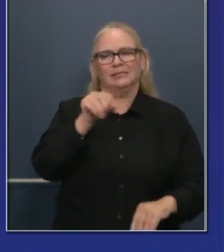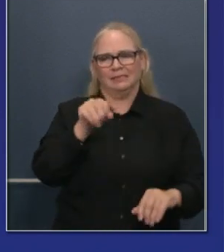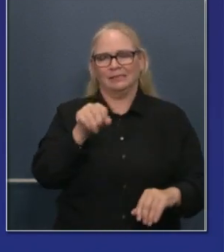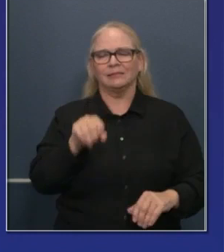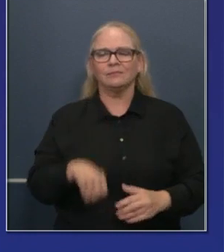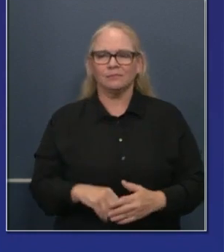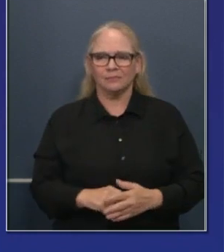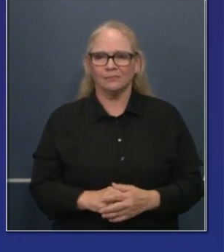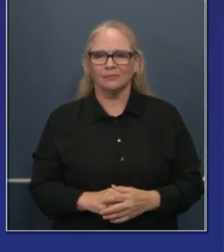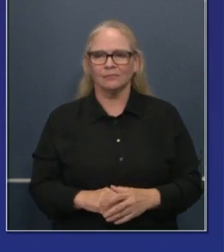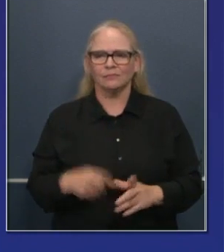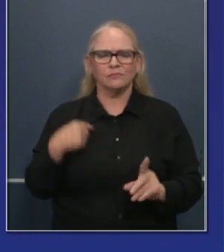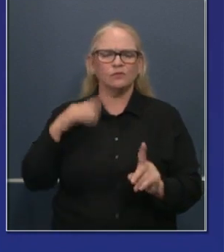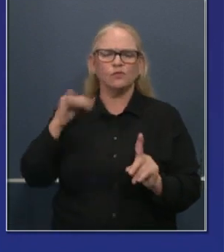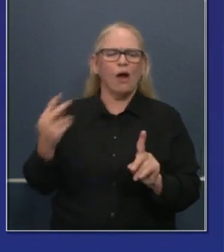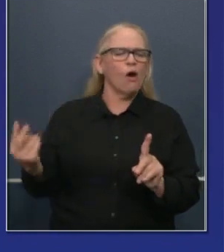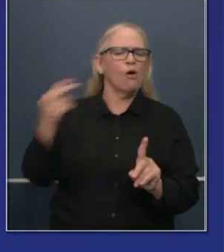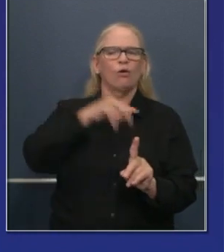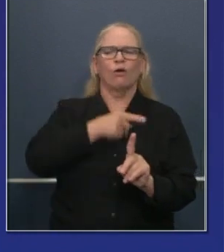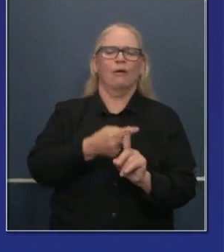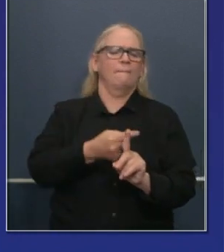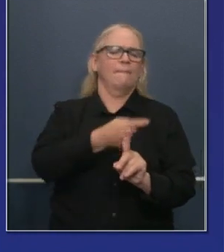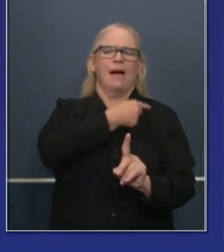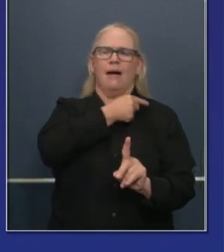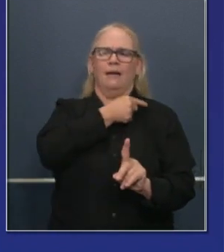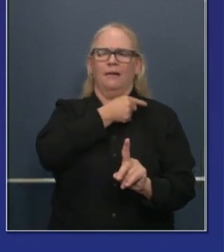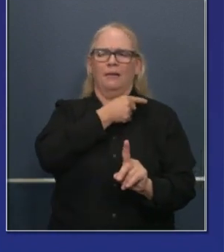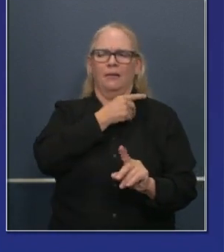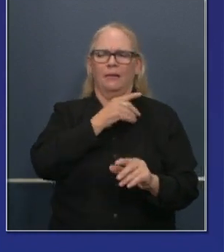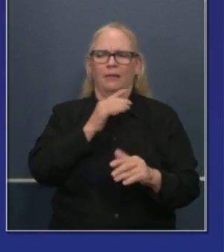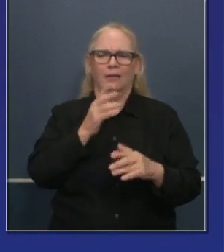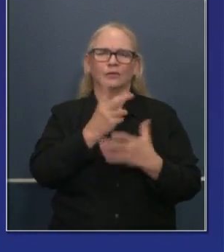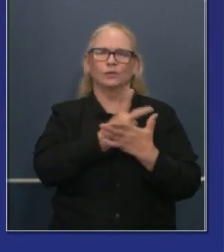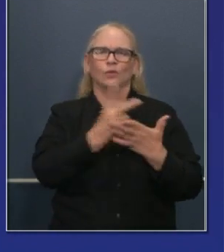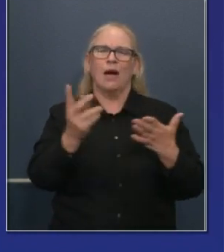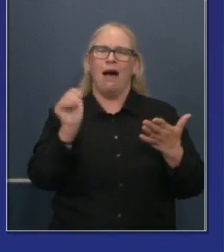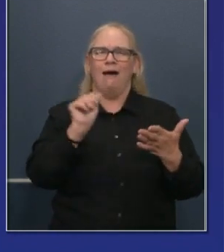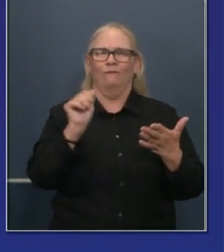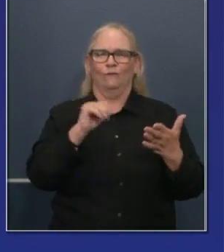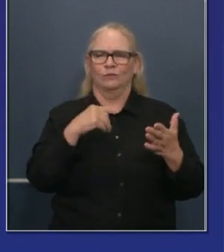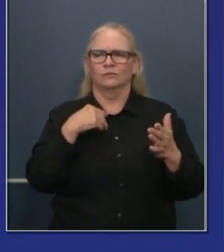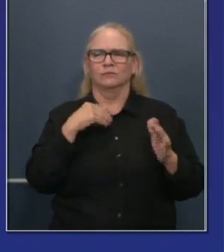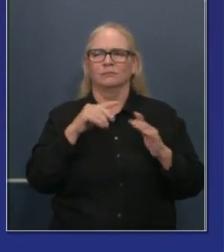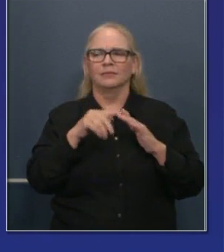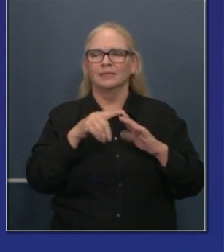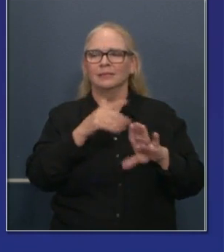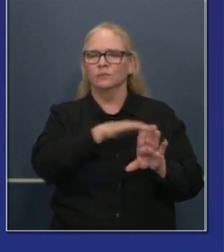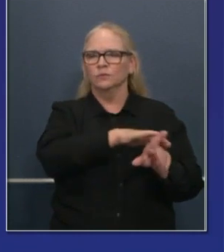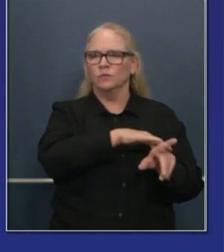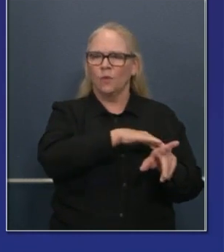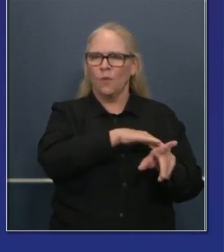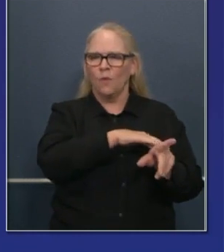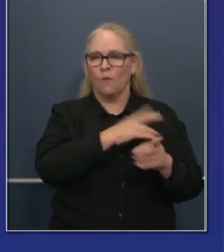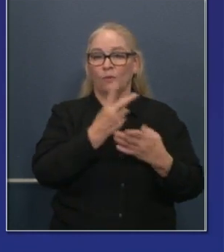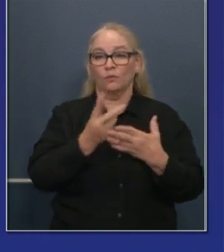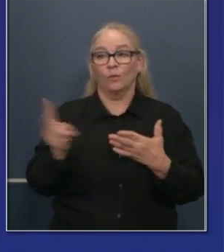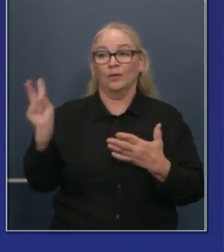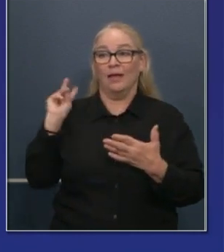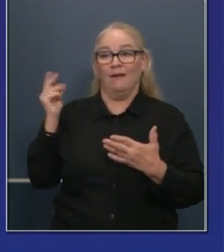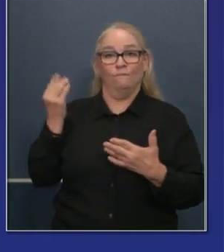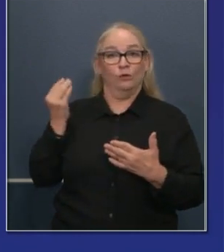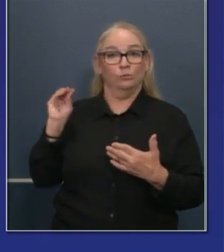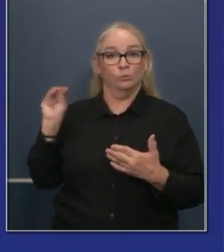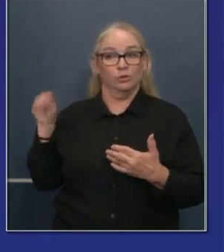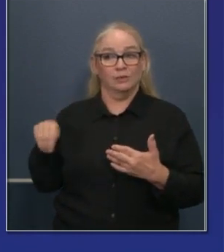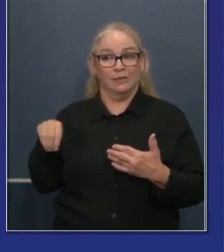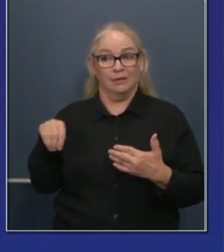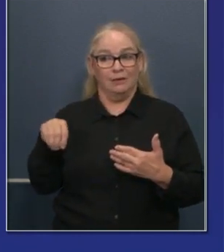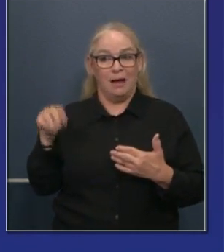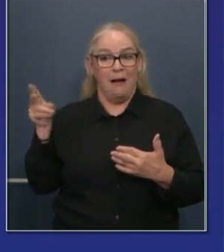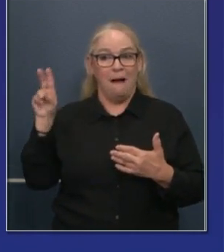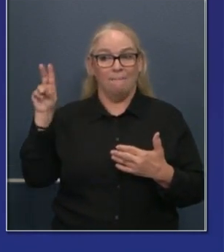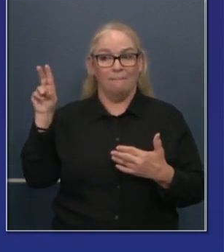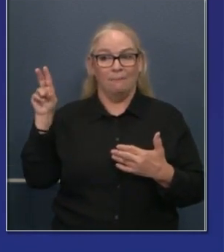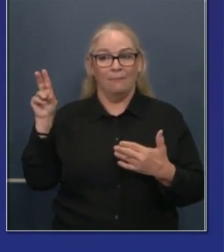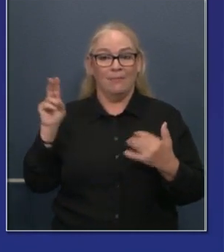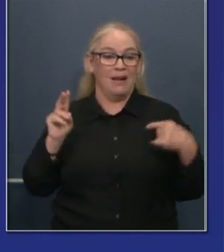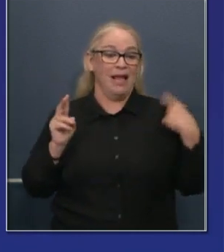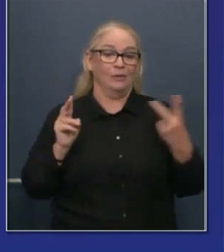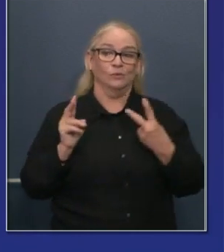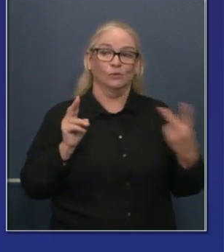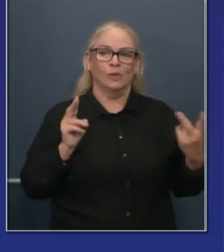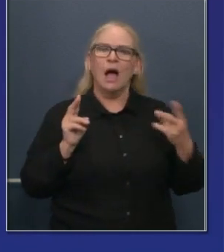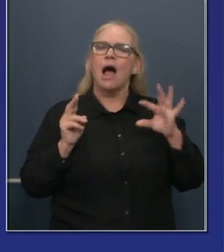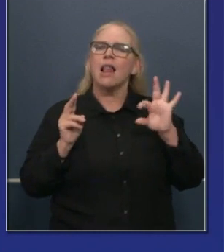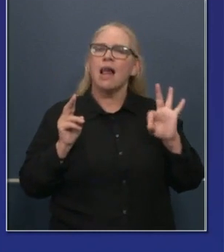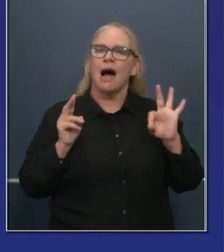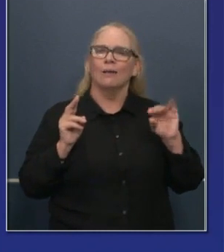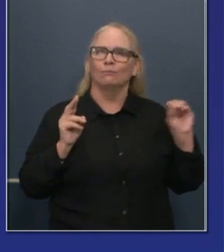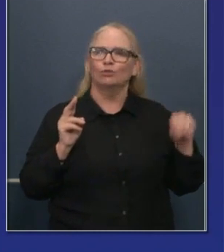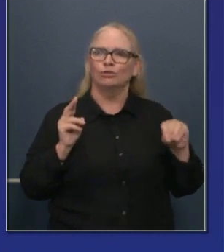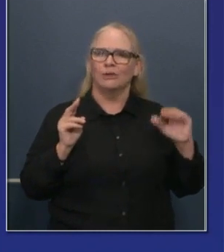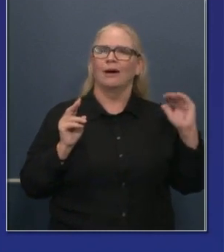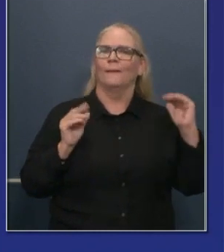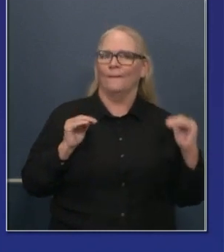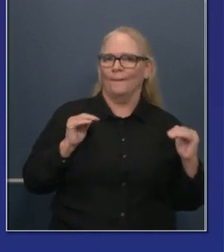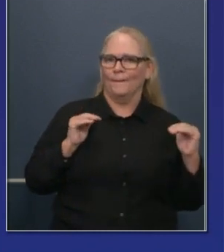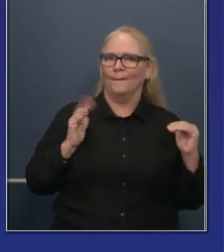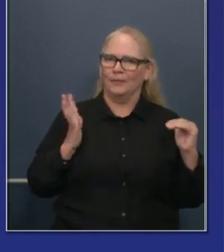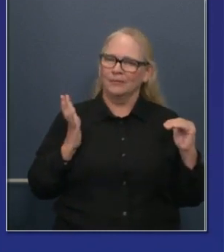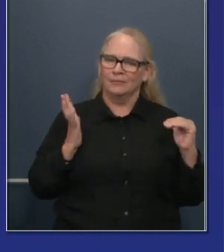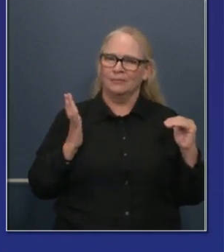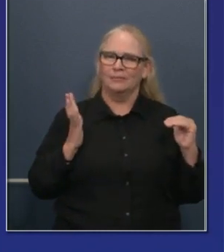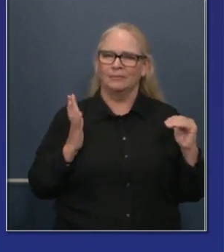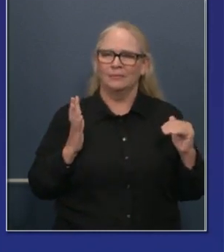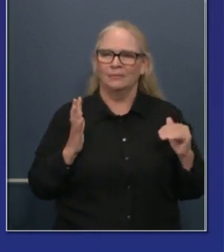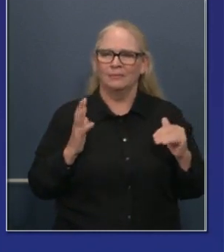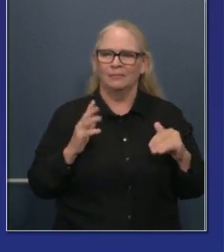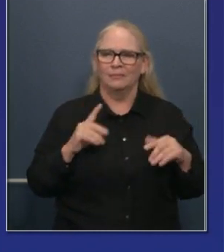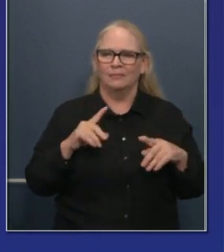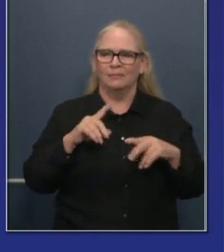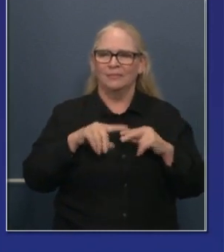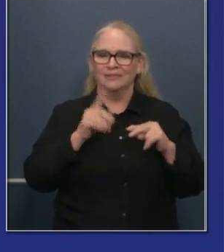AGAIN, HOSPITALIZED ASIANS ARE INCREASING, BUT THERE IS A DECREASE IN THE INCREASE, IF YOU ARE FOLLOWING ME, MEANING THE RATE OF GROWTH IS BEGINNING TO DECLINE MODESTLY.